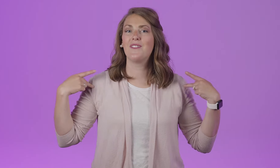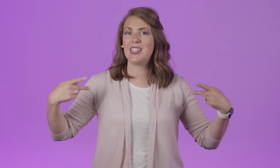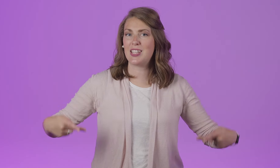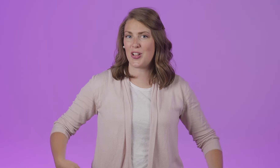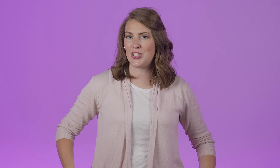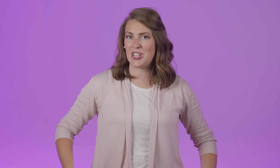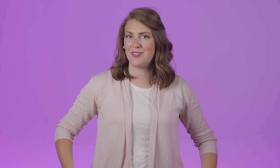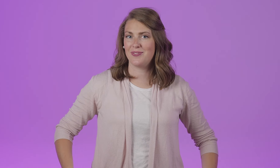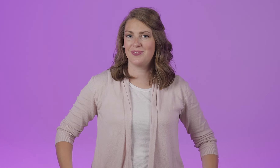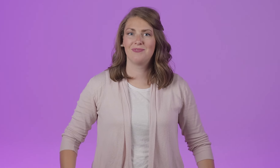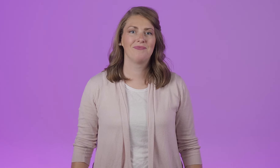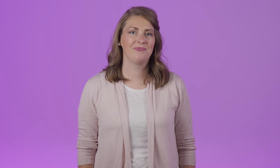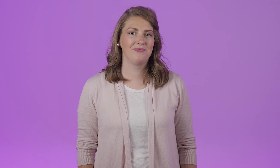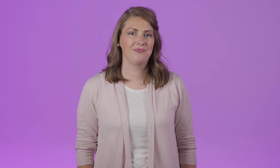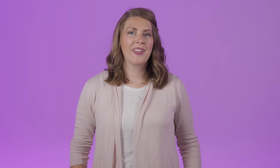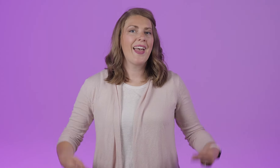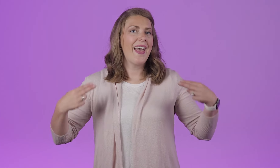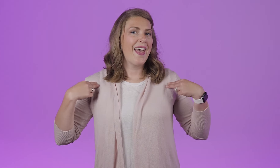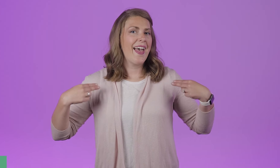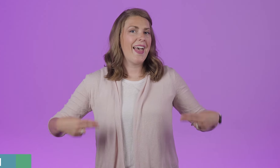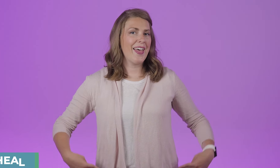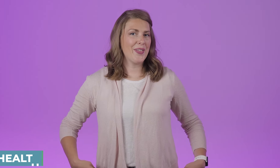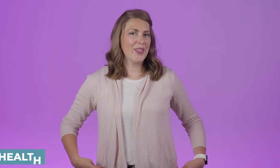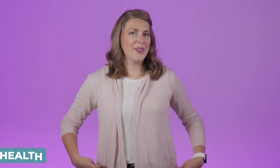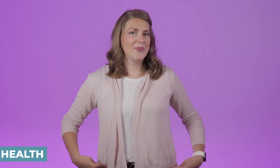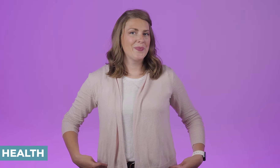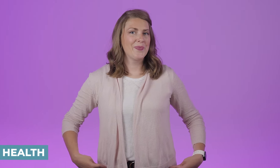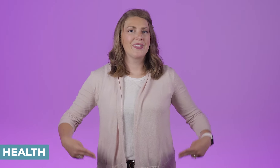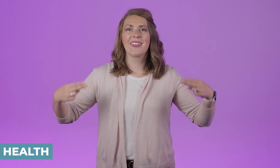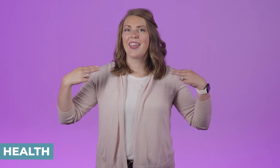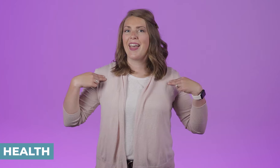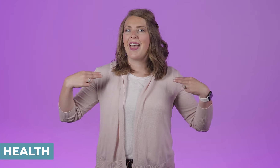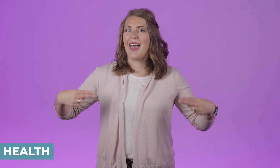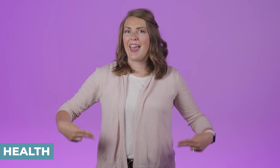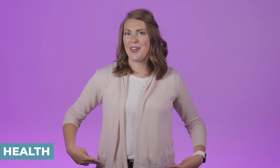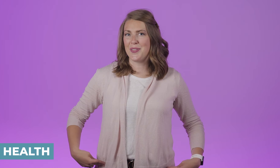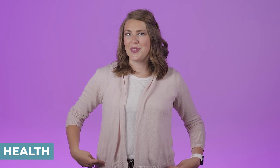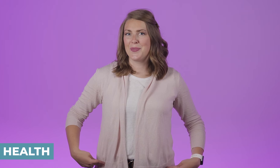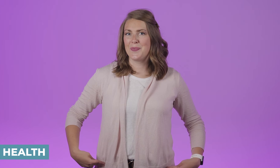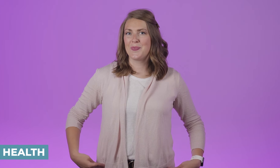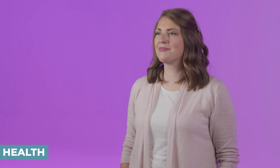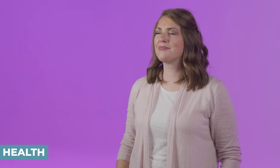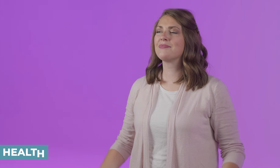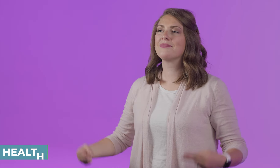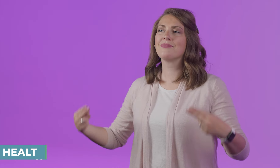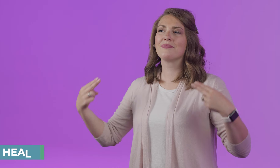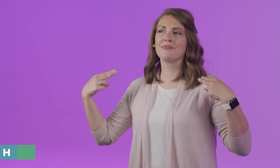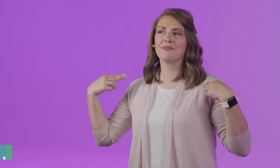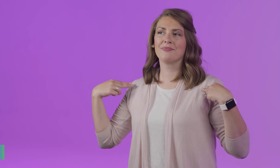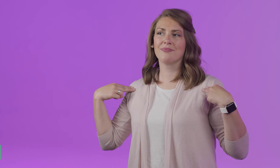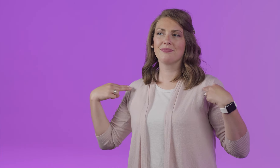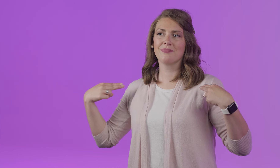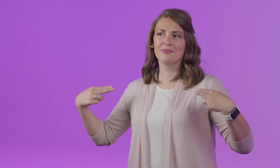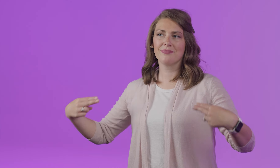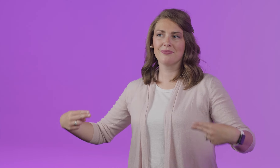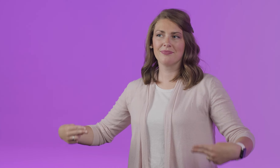PHYSIOLOGY HEALTH HEALTH You have two "H" hands